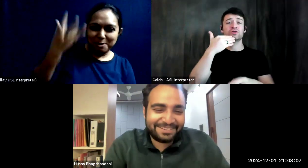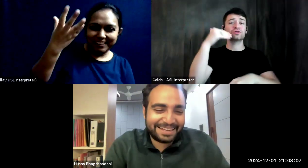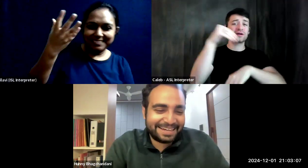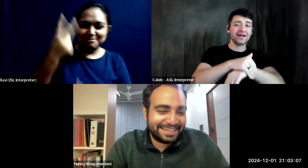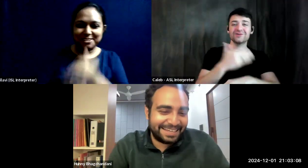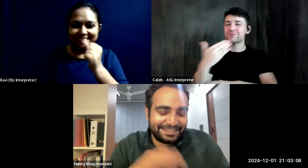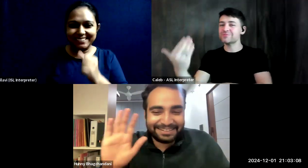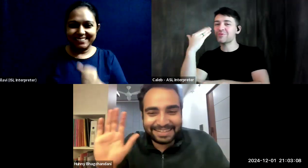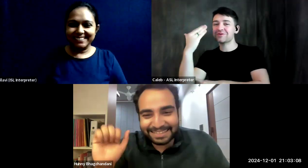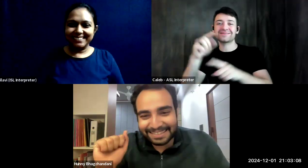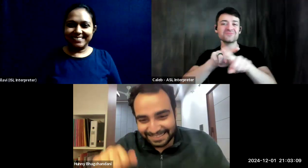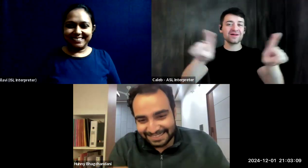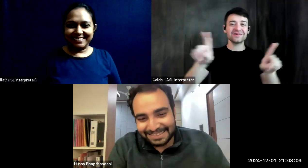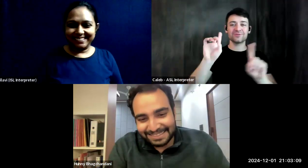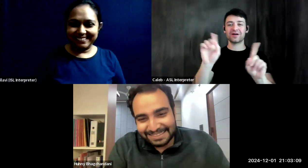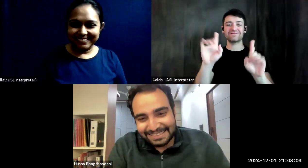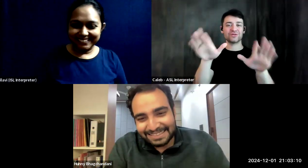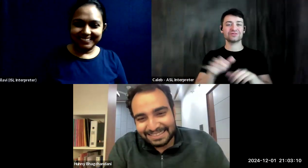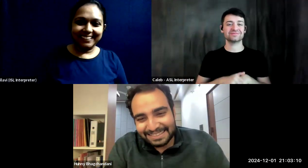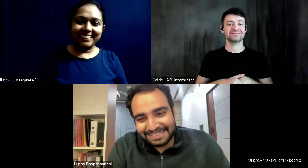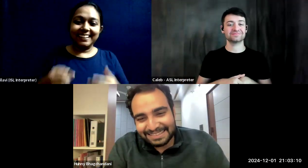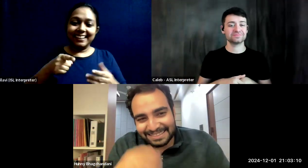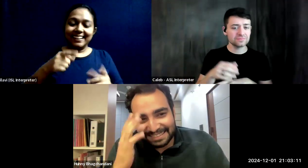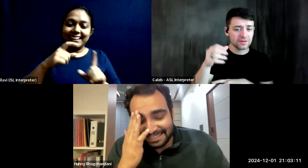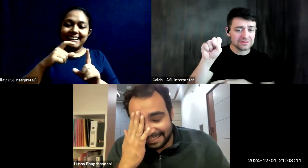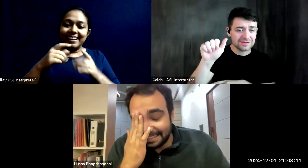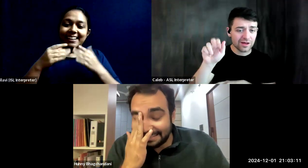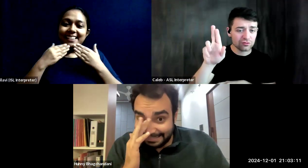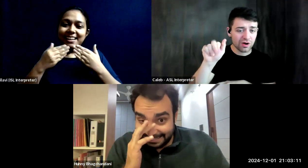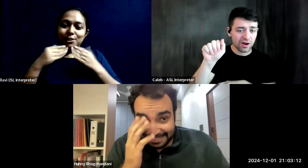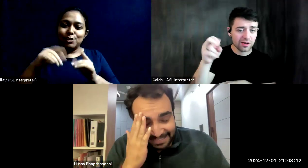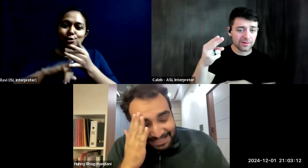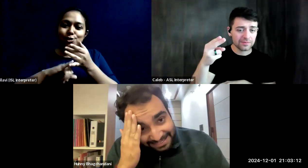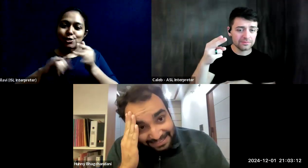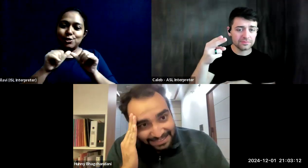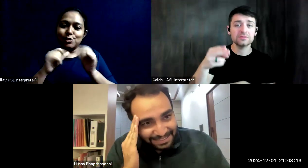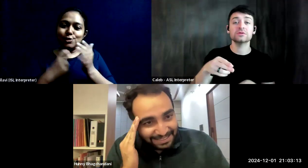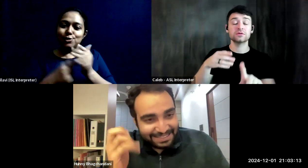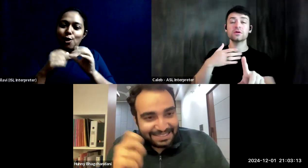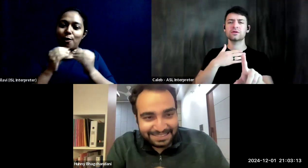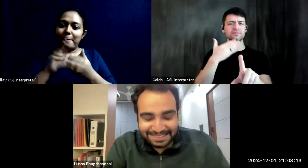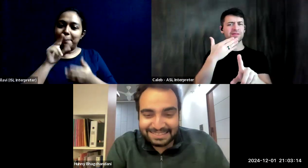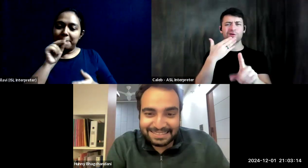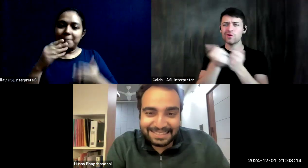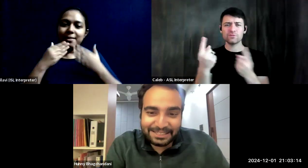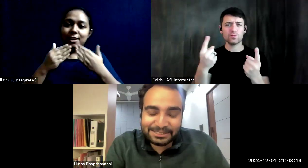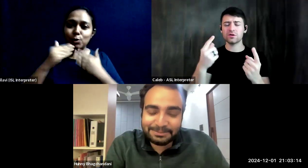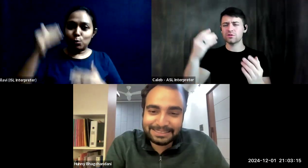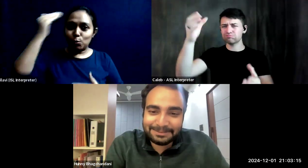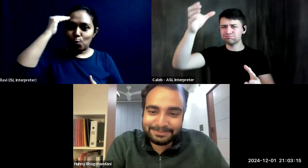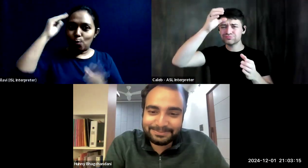[Saurabh speaking] Thank you. Thank you, Hunny and Dinesh. Very, very, you know, knowledgeable session. [Dinesh speaking] Thank you.